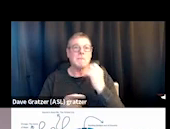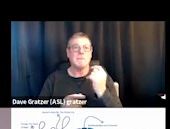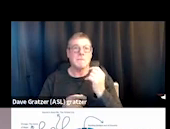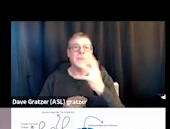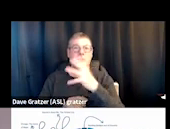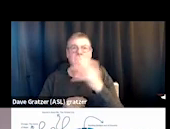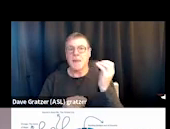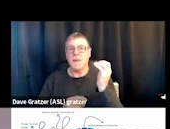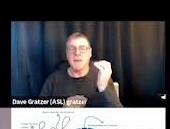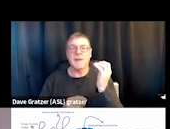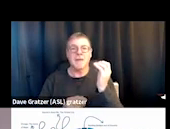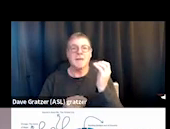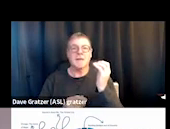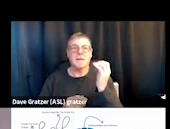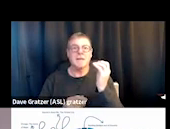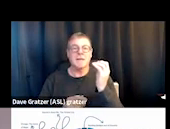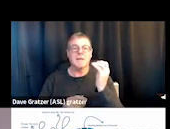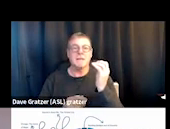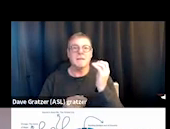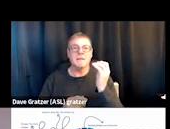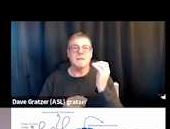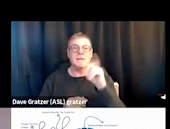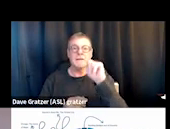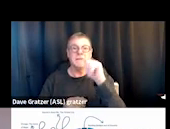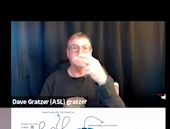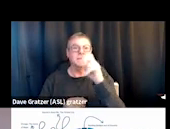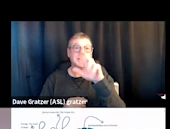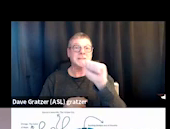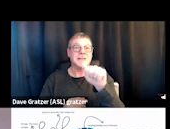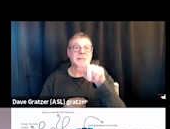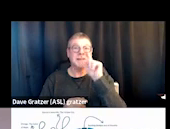And Theresa, we'll just let you kind of pick and choose